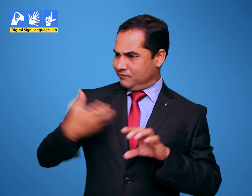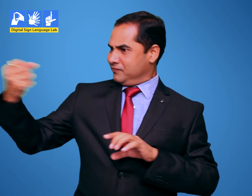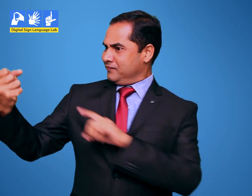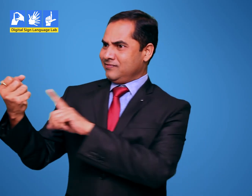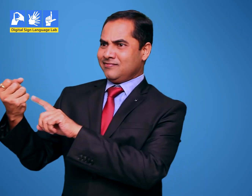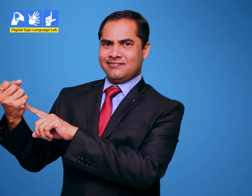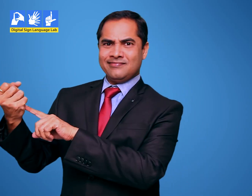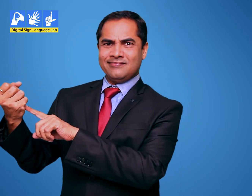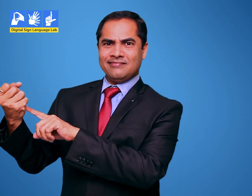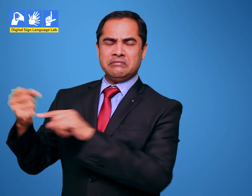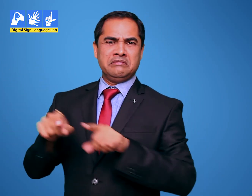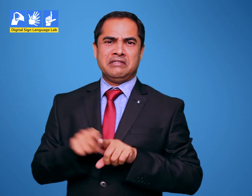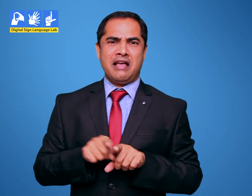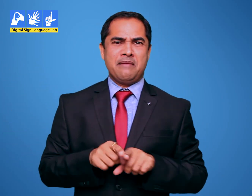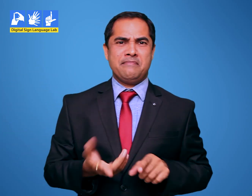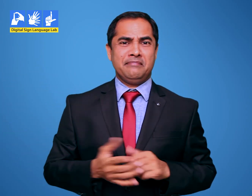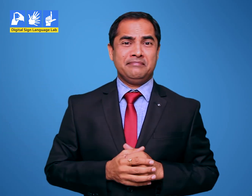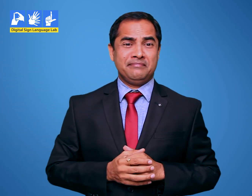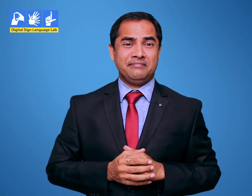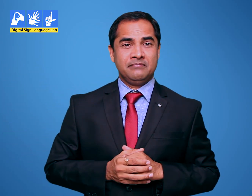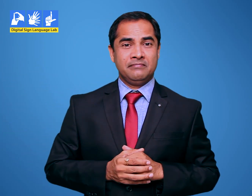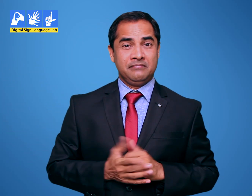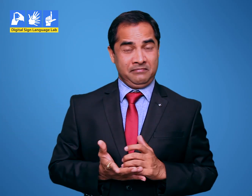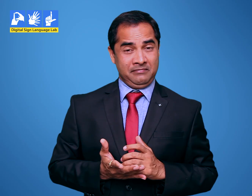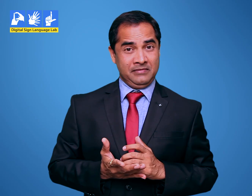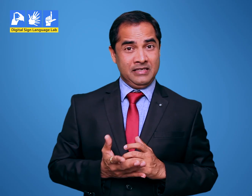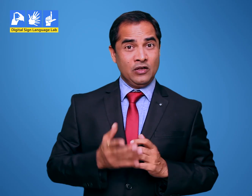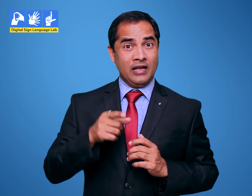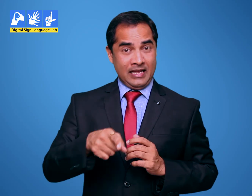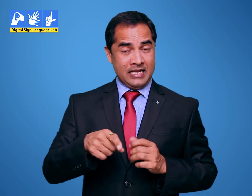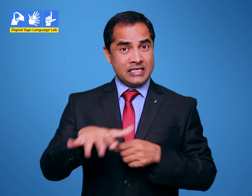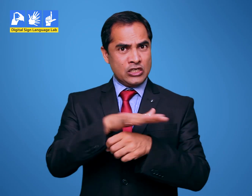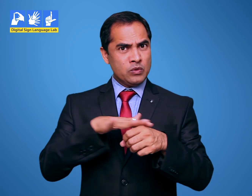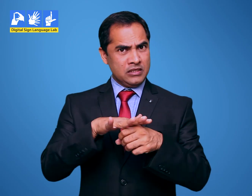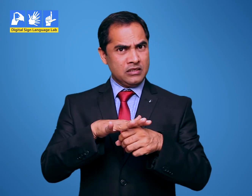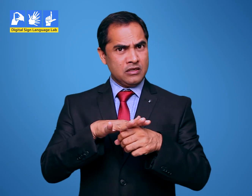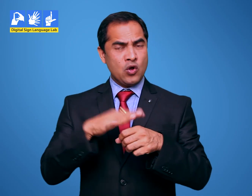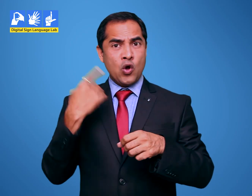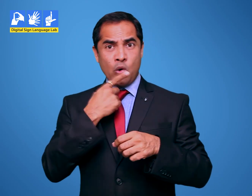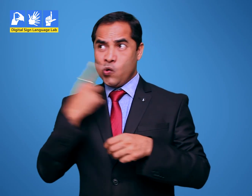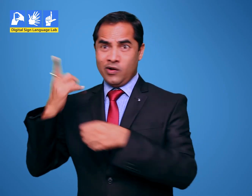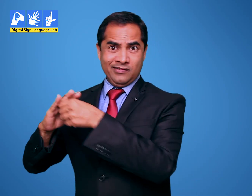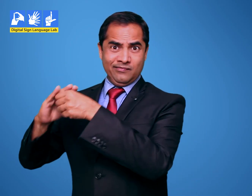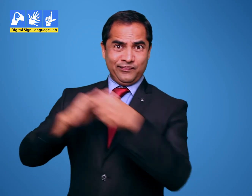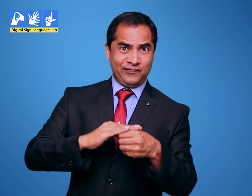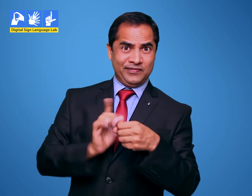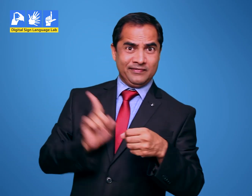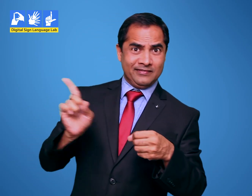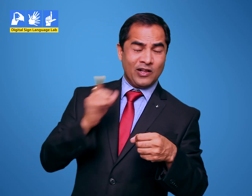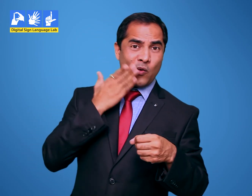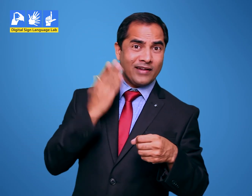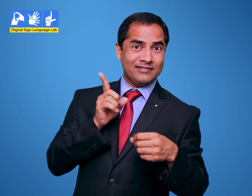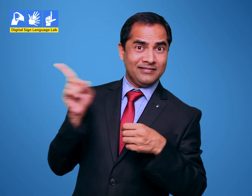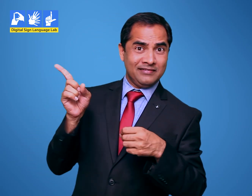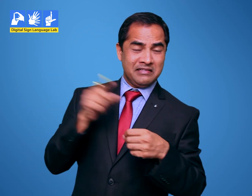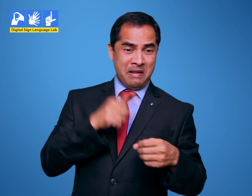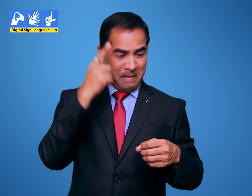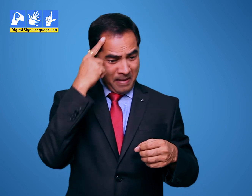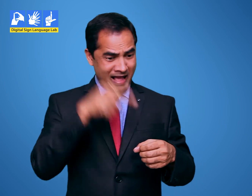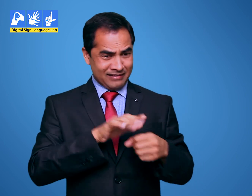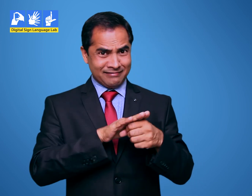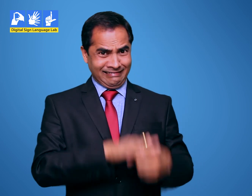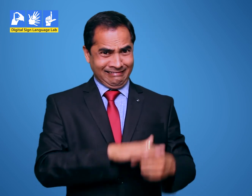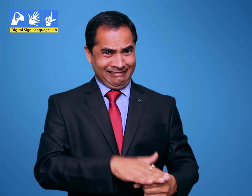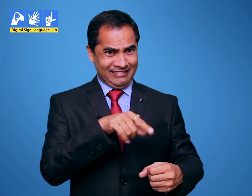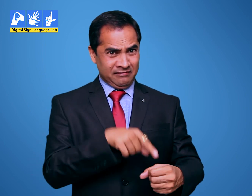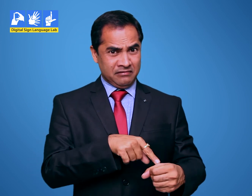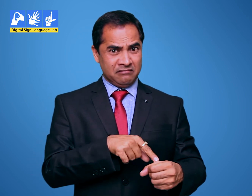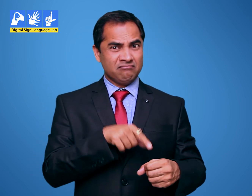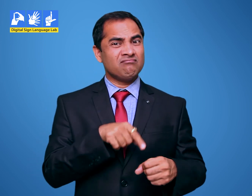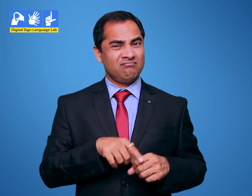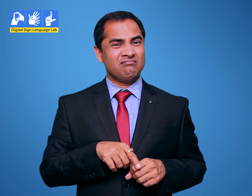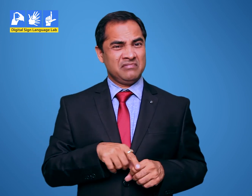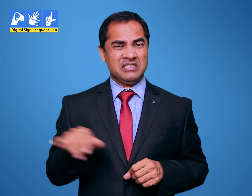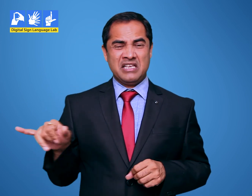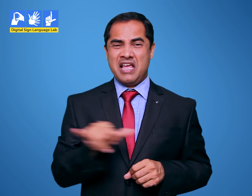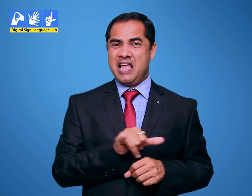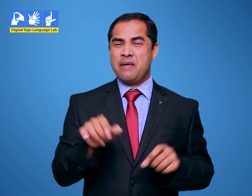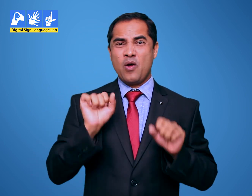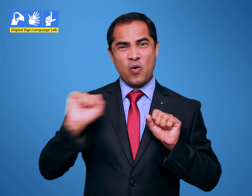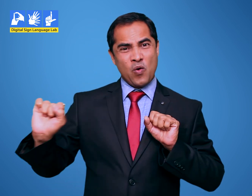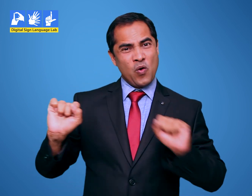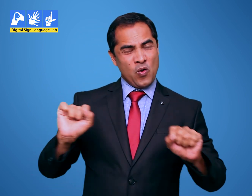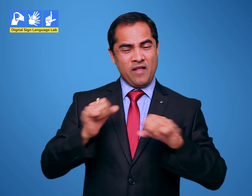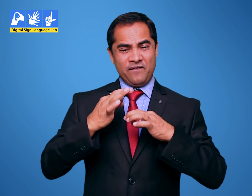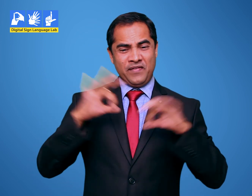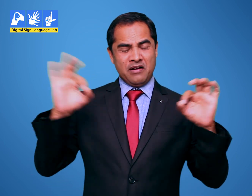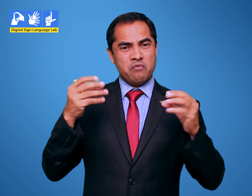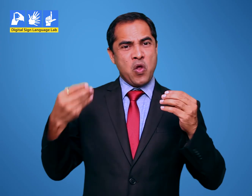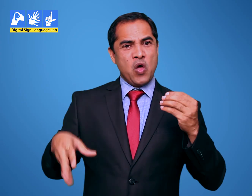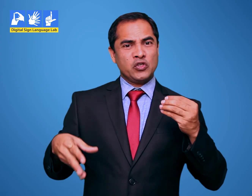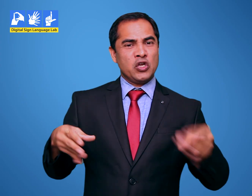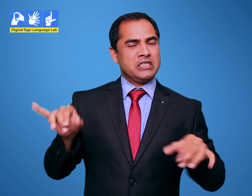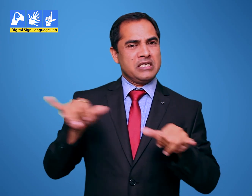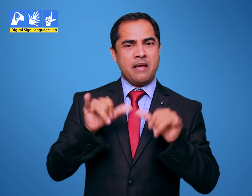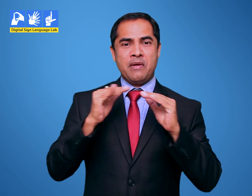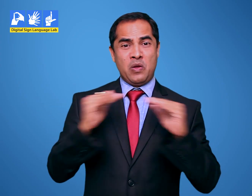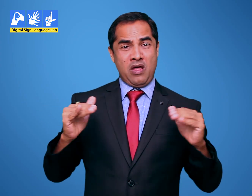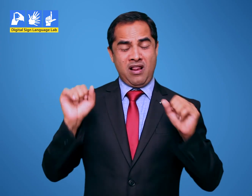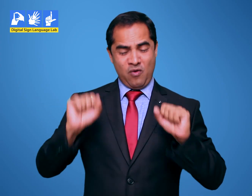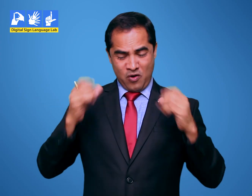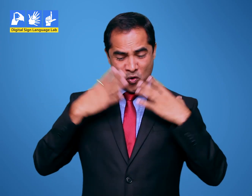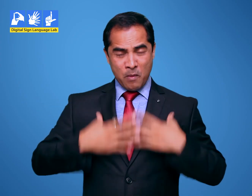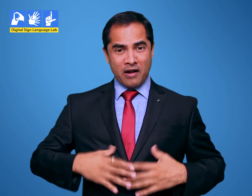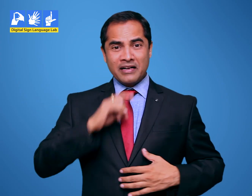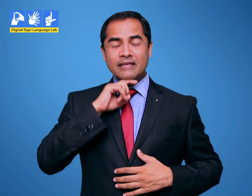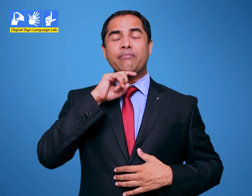from me. The oppressed and the oppressor alike are robbed of their humanity.